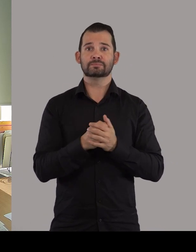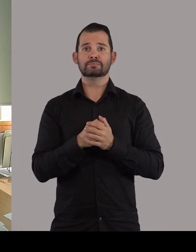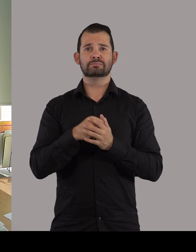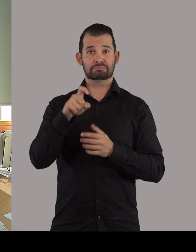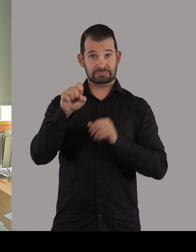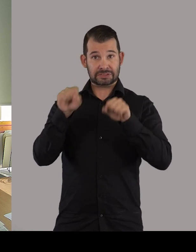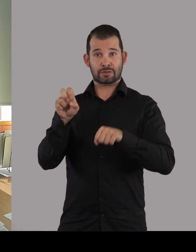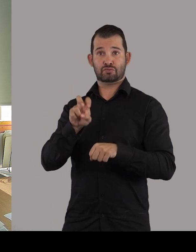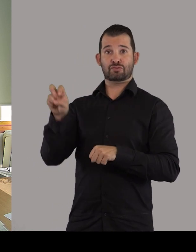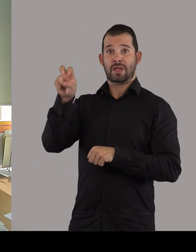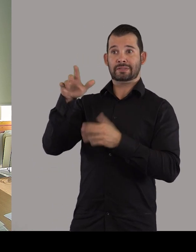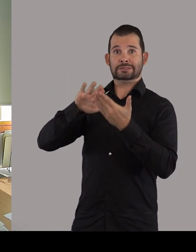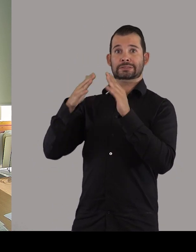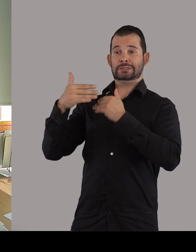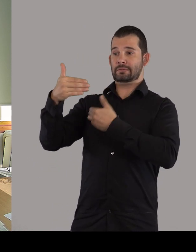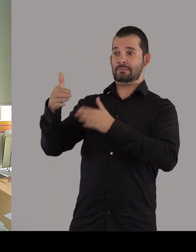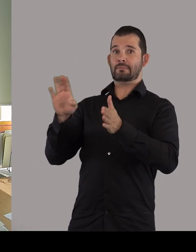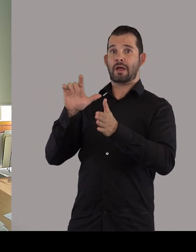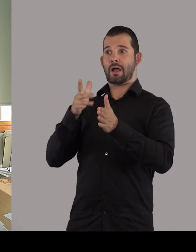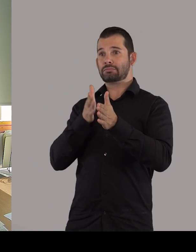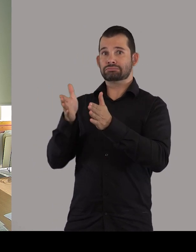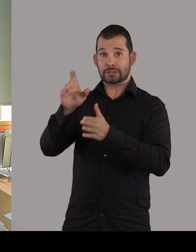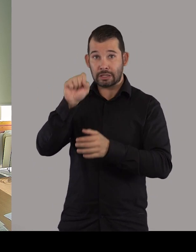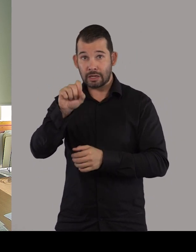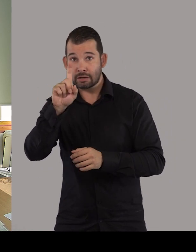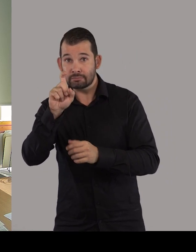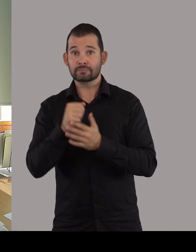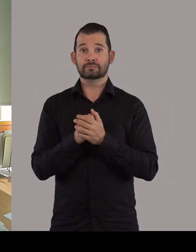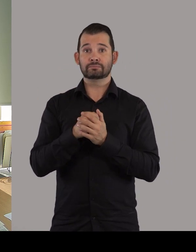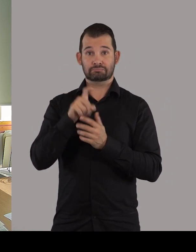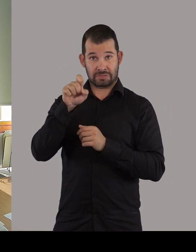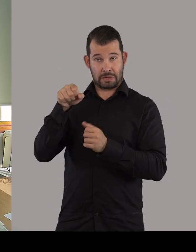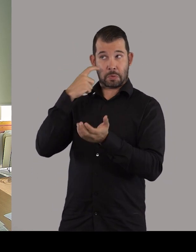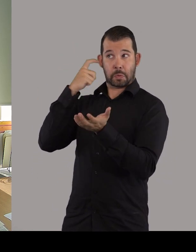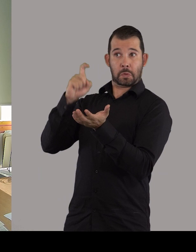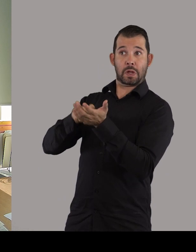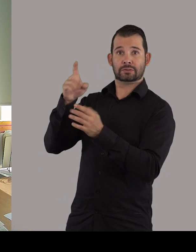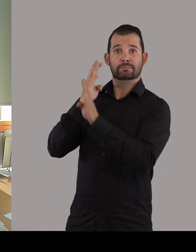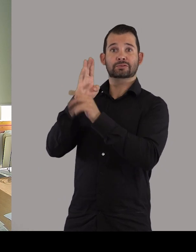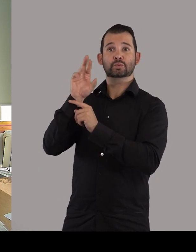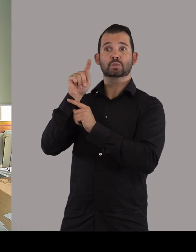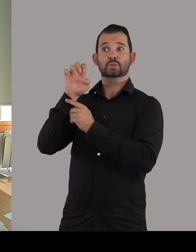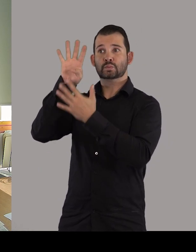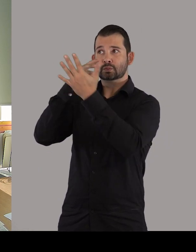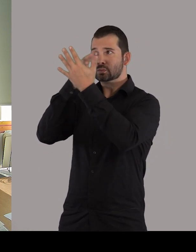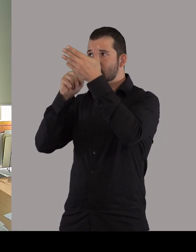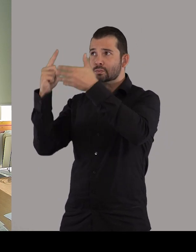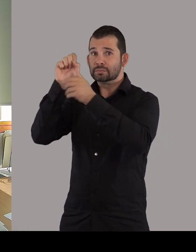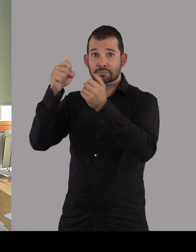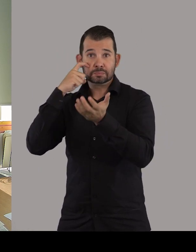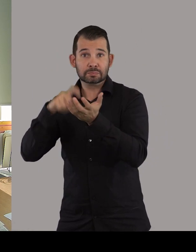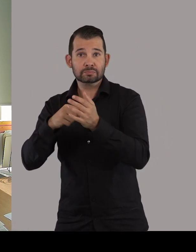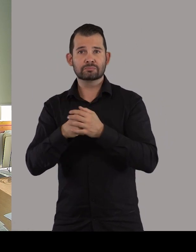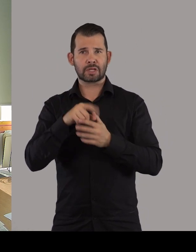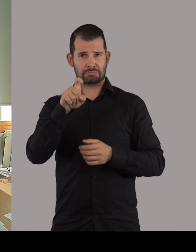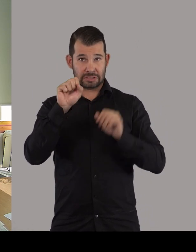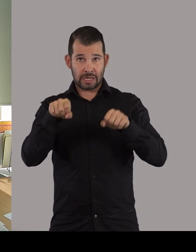whether you can travel a city block; if you are able to recognize bus routes; and whether you